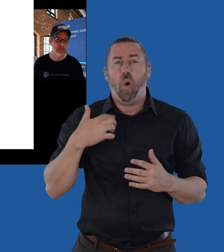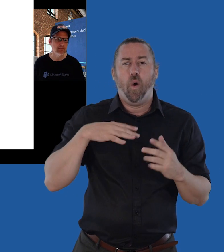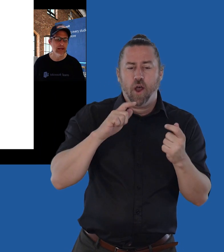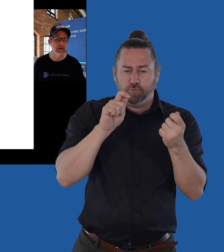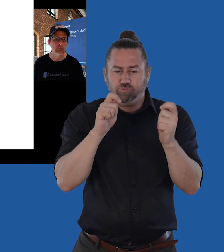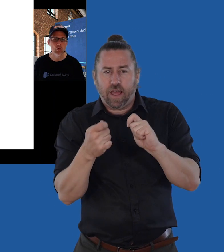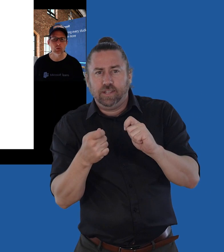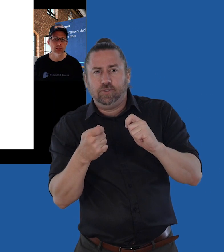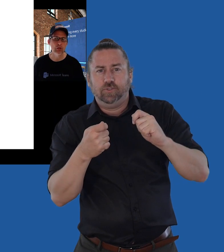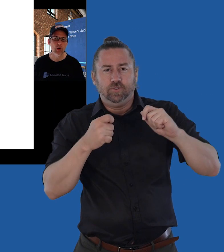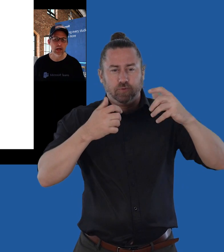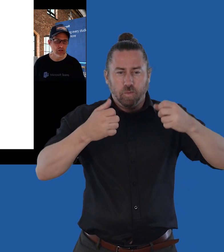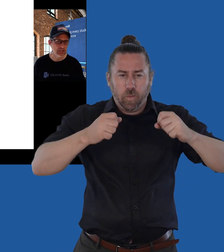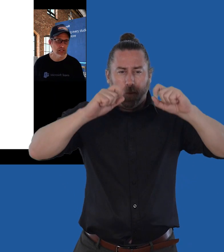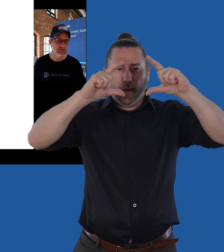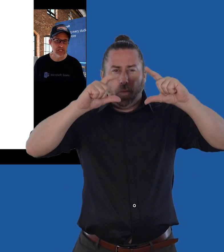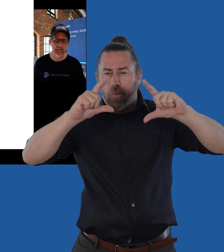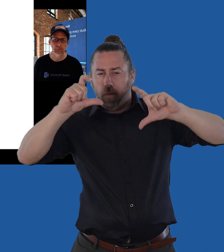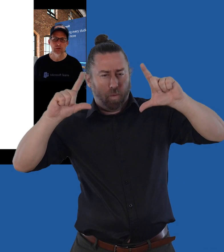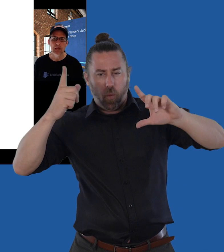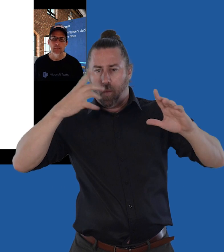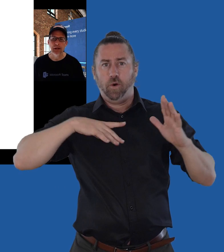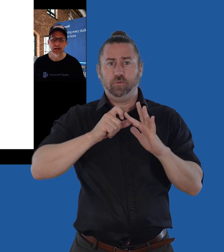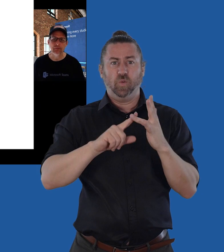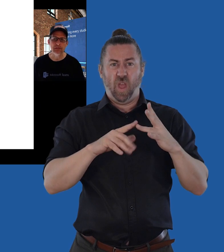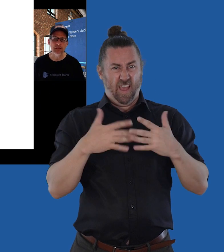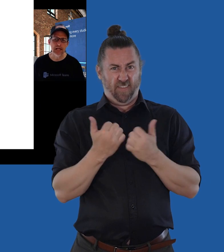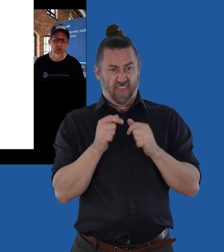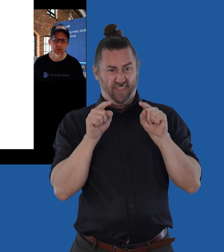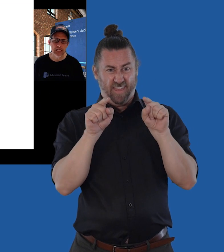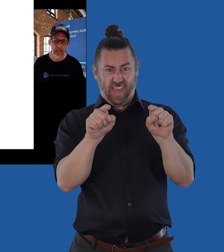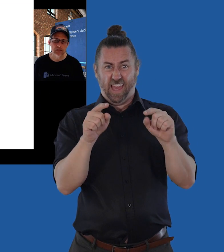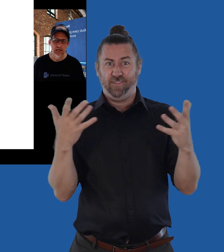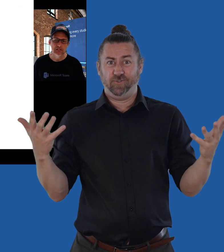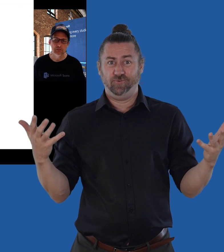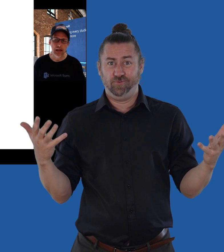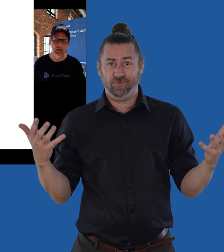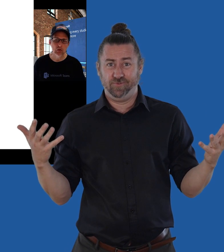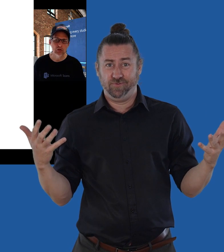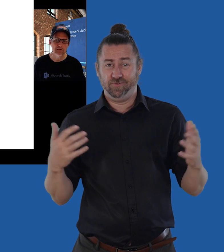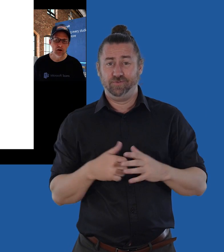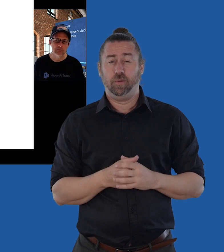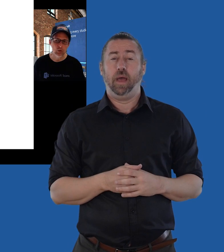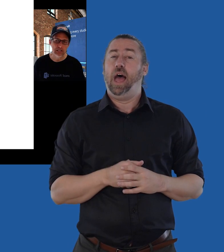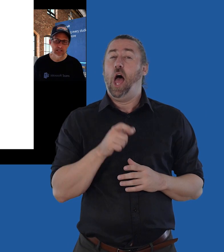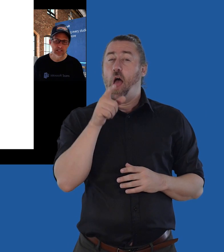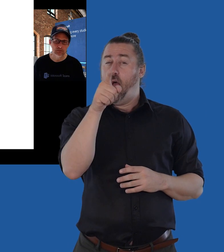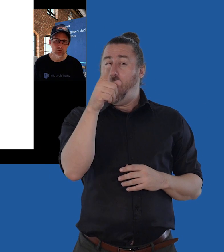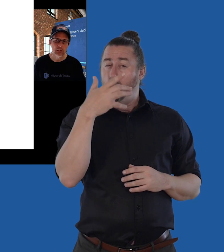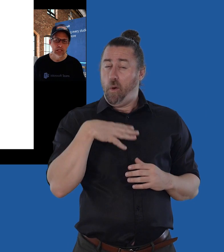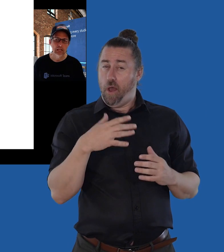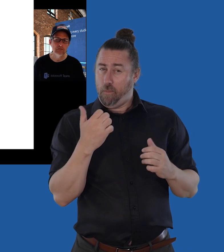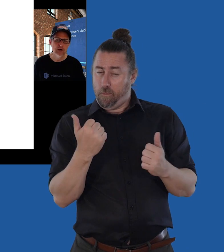and to make it more, you know, the way I want it lives here. But everything that you need to make your device more accessible lives